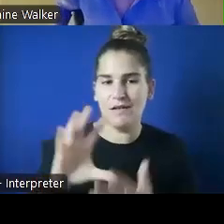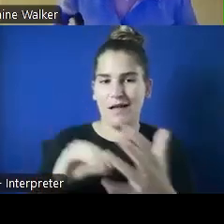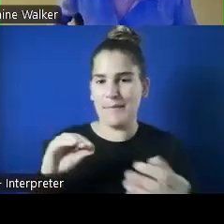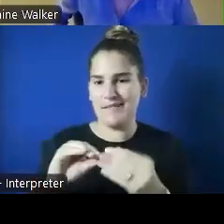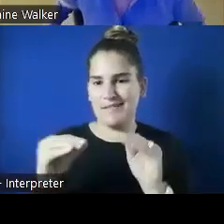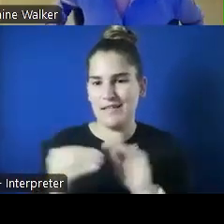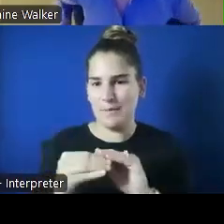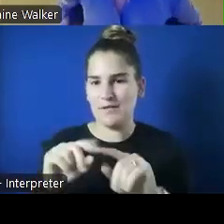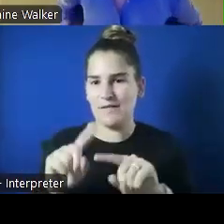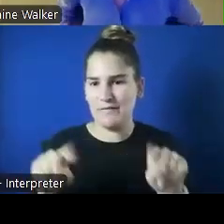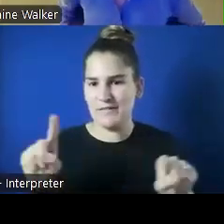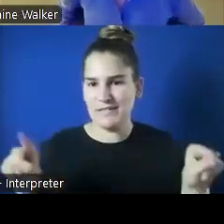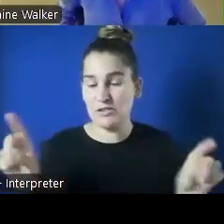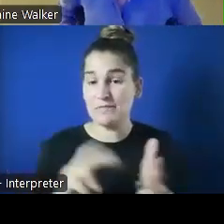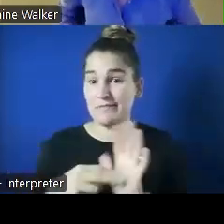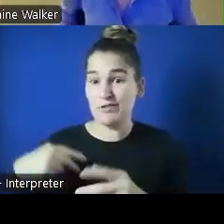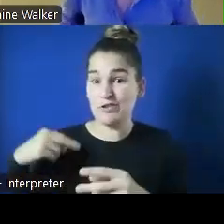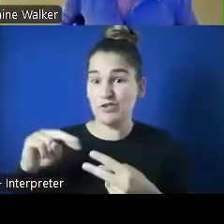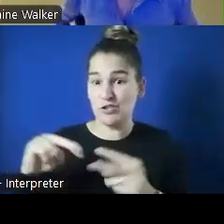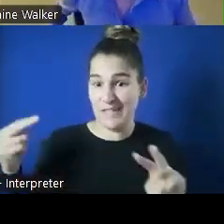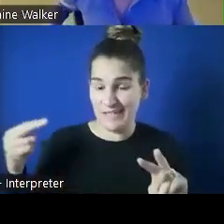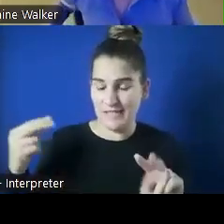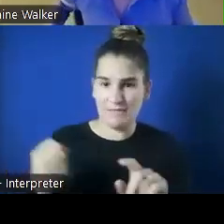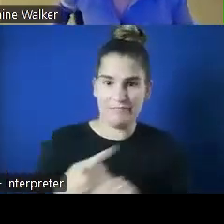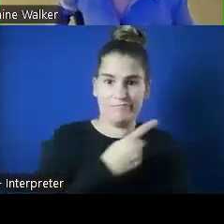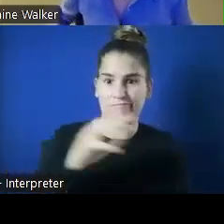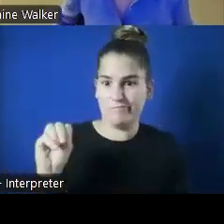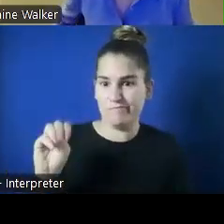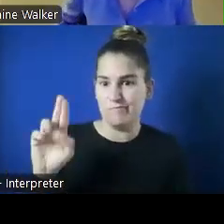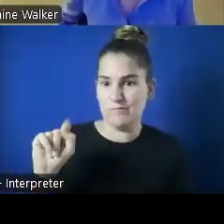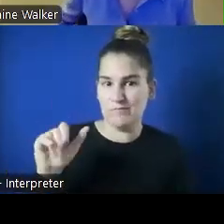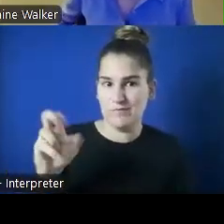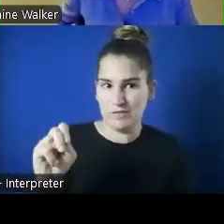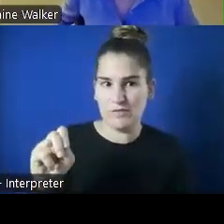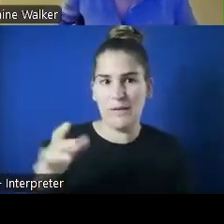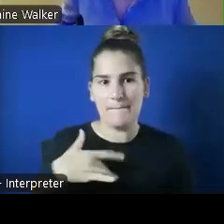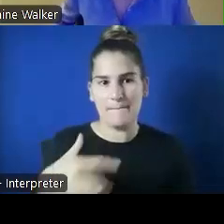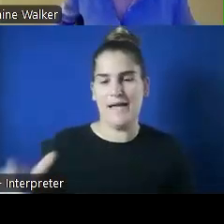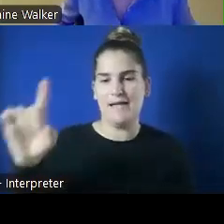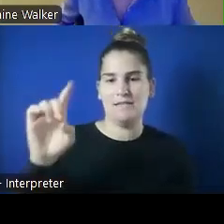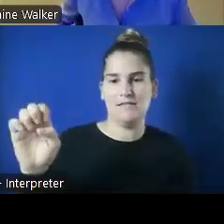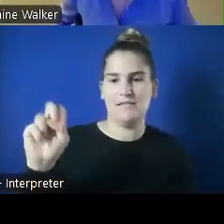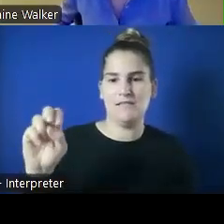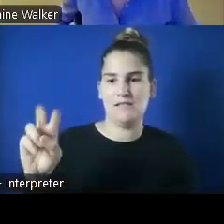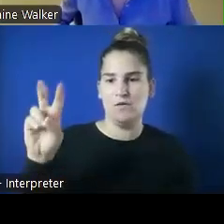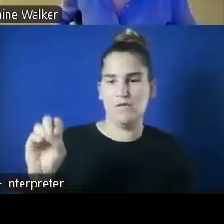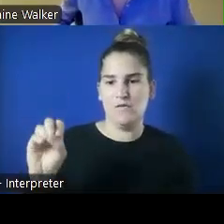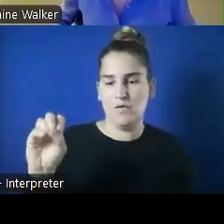genetic mutations that are typically denovo they're acquired they are not inherited and